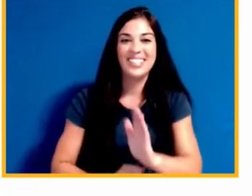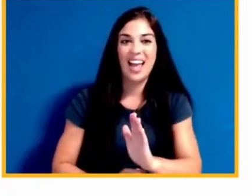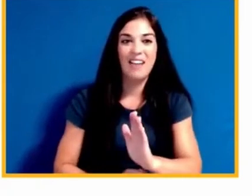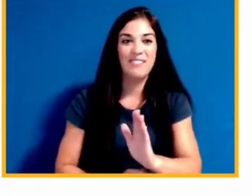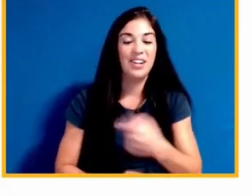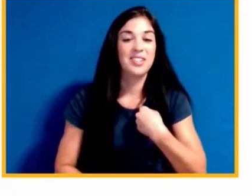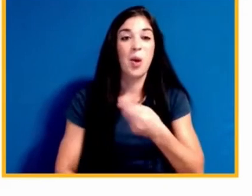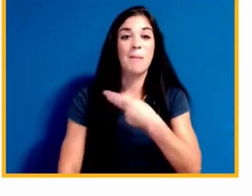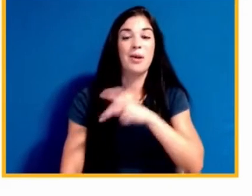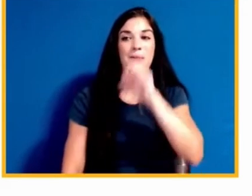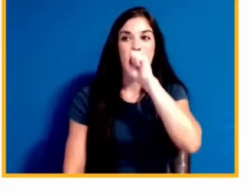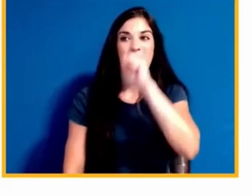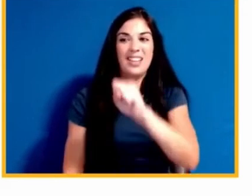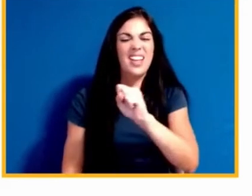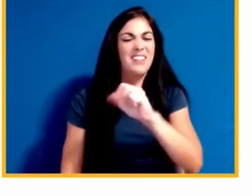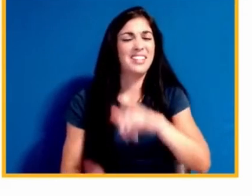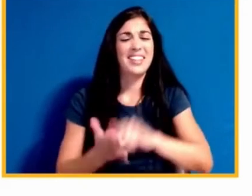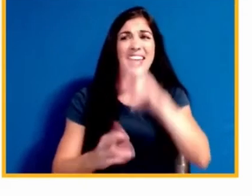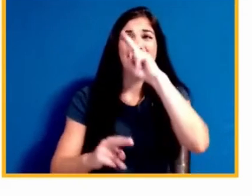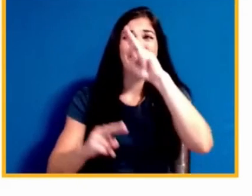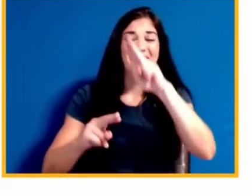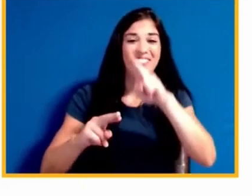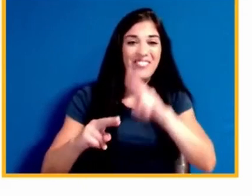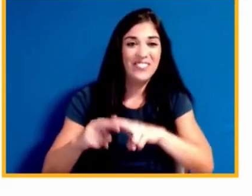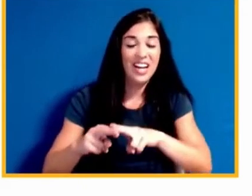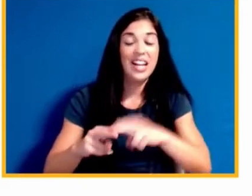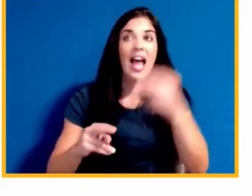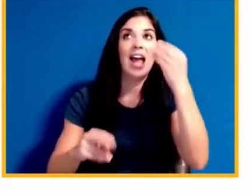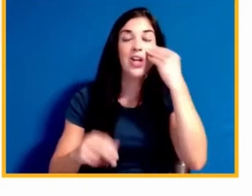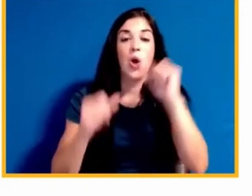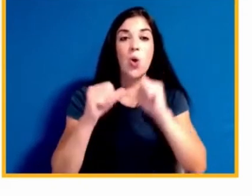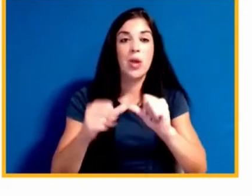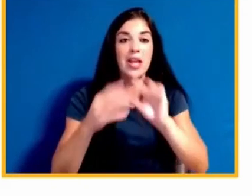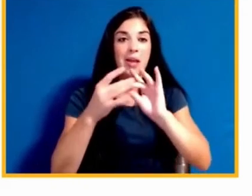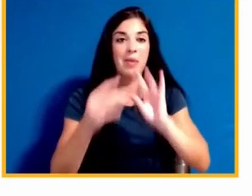that fun element, and I know we keep on coming back to it but at the end of the day it's like what